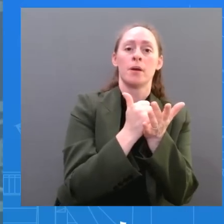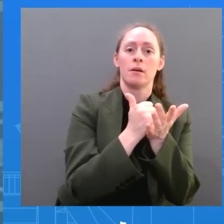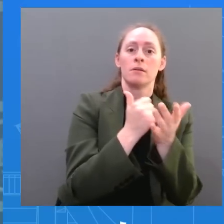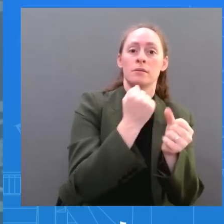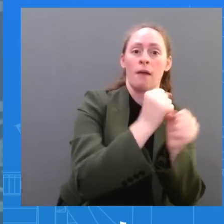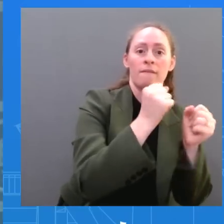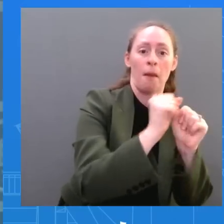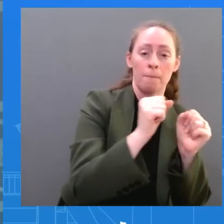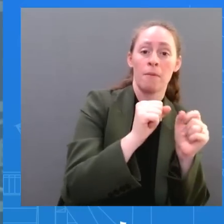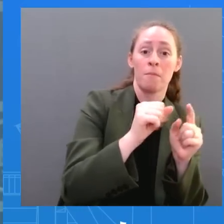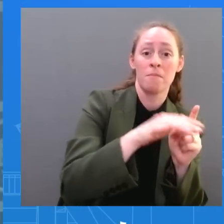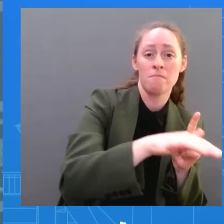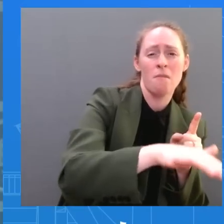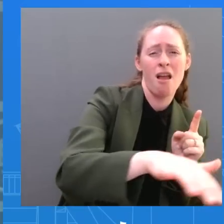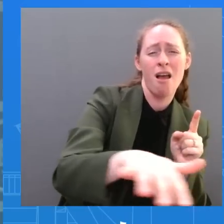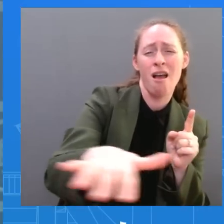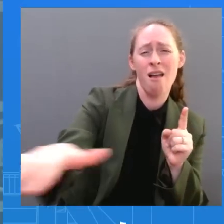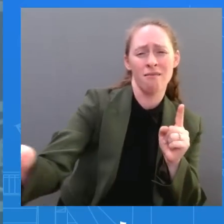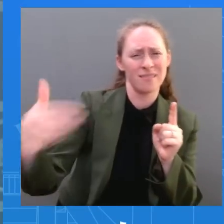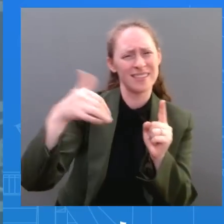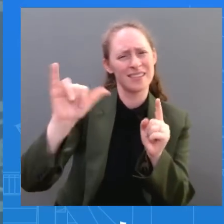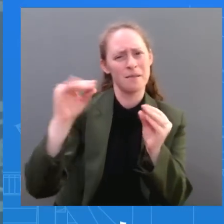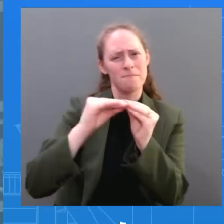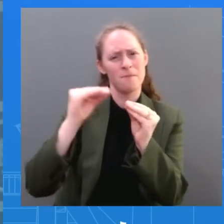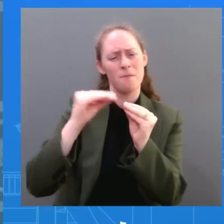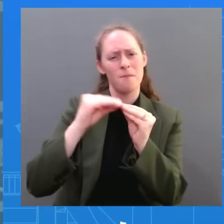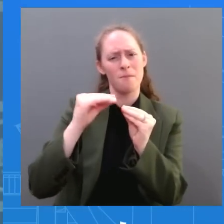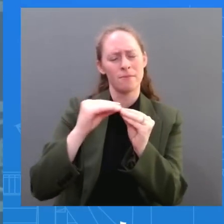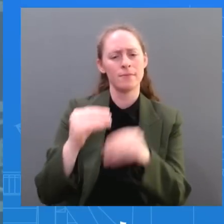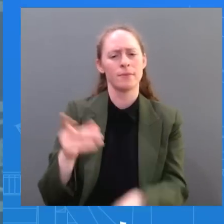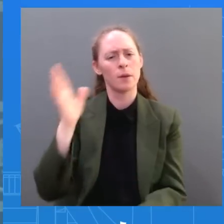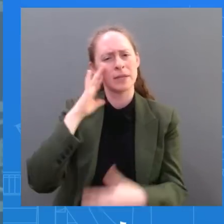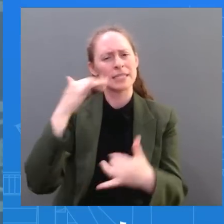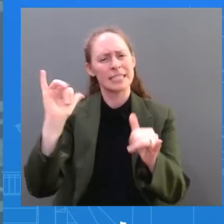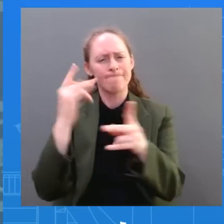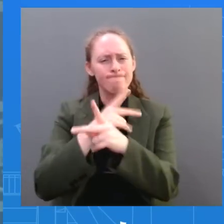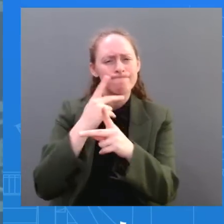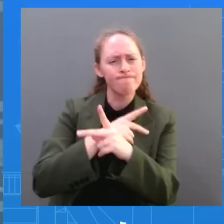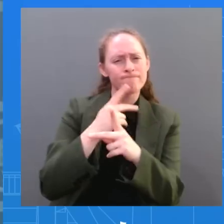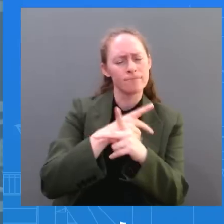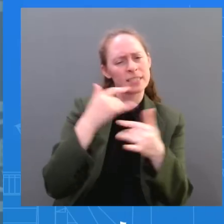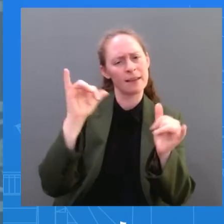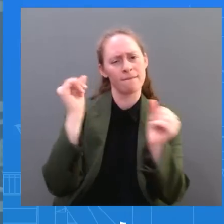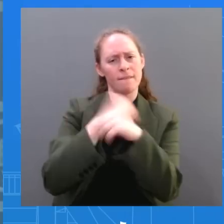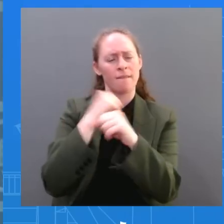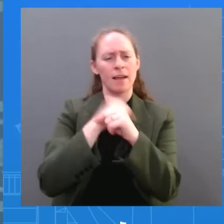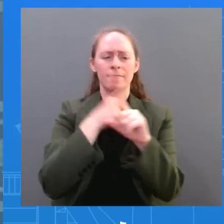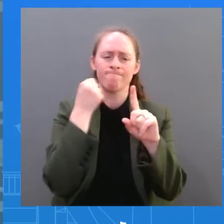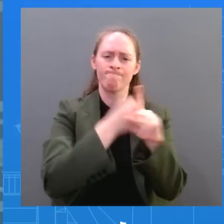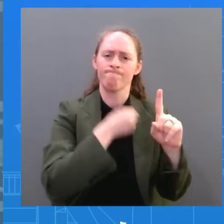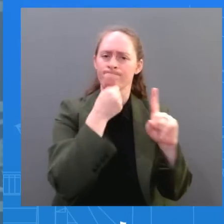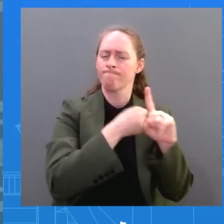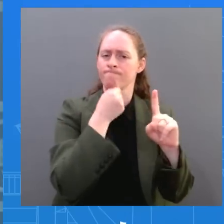And the President is going to continue to do that -- to do that fight. What we know -- one thing I would say about red-flag laws,